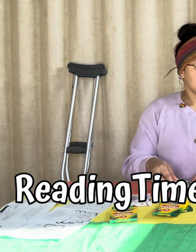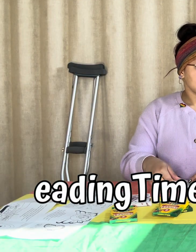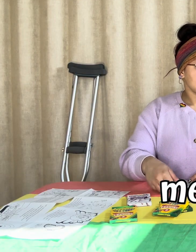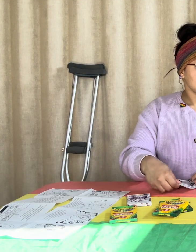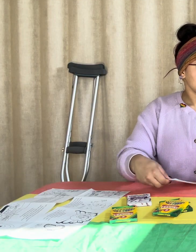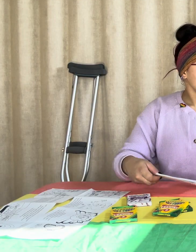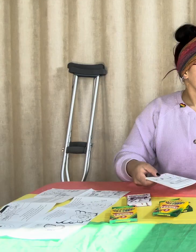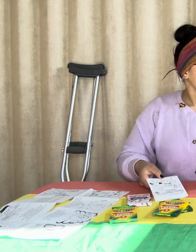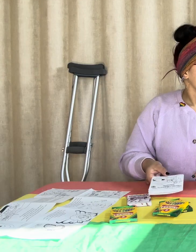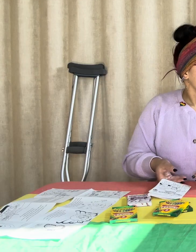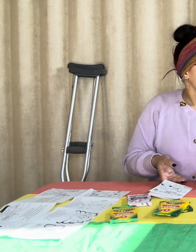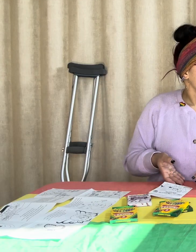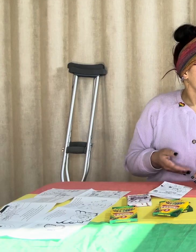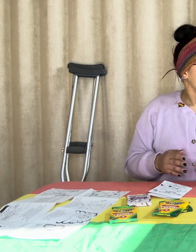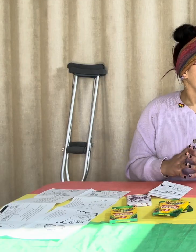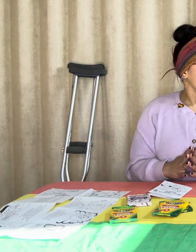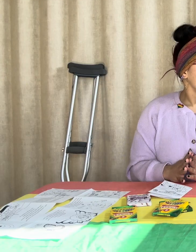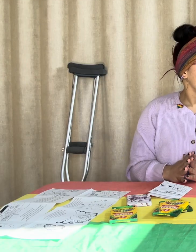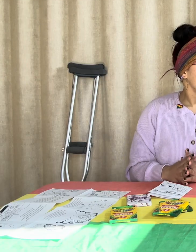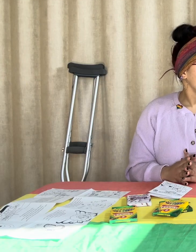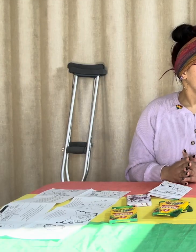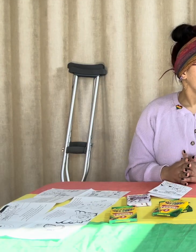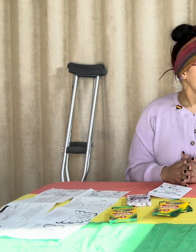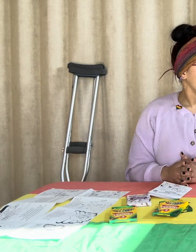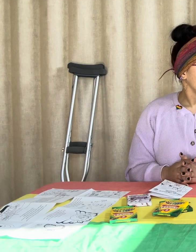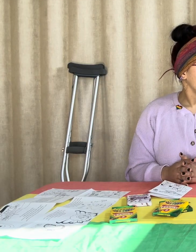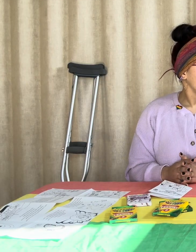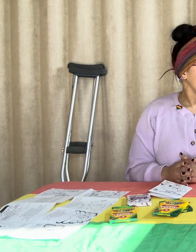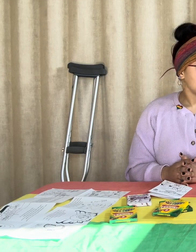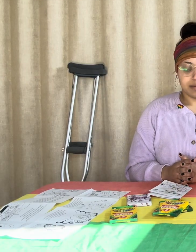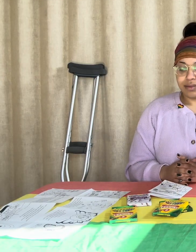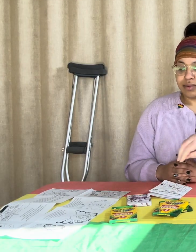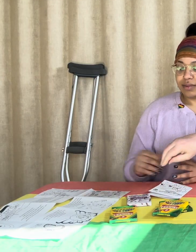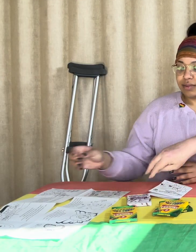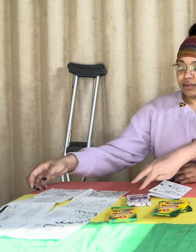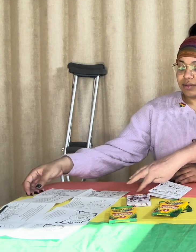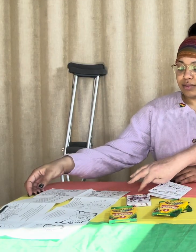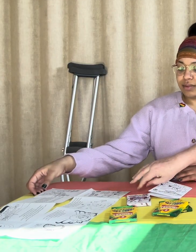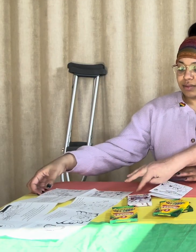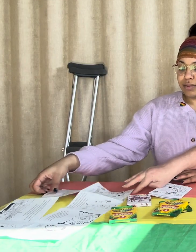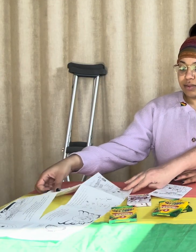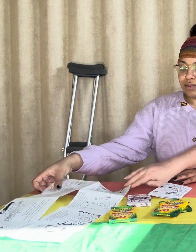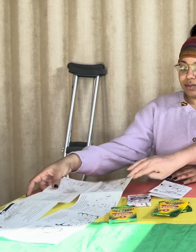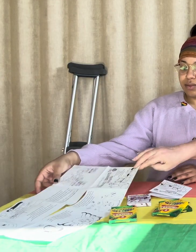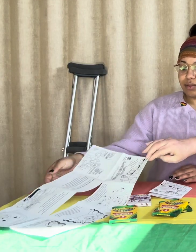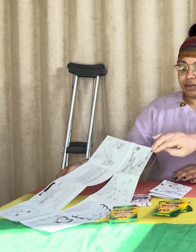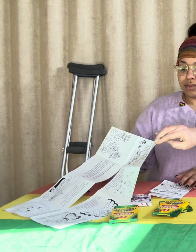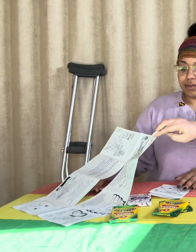link that you can... you can get this to print out. We'll give you kind of, like, a mini tutorial